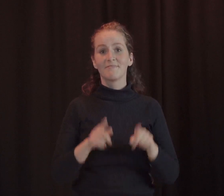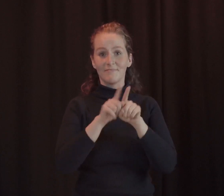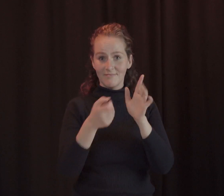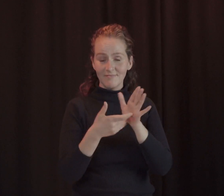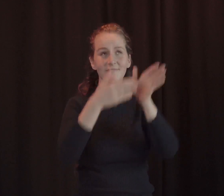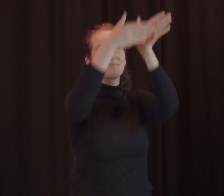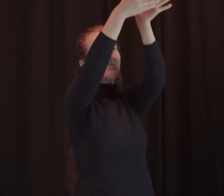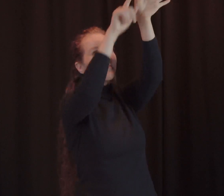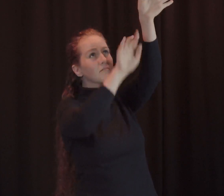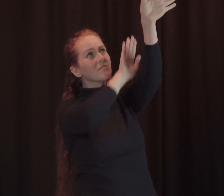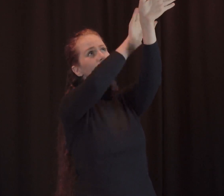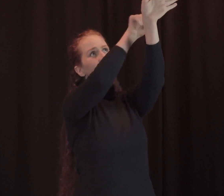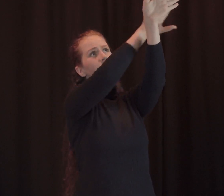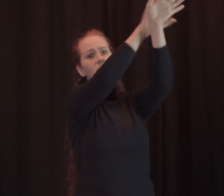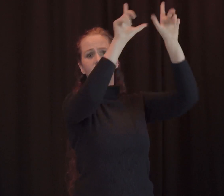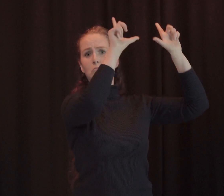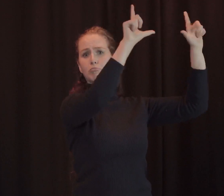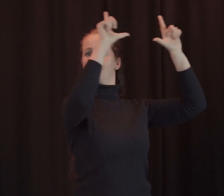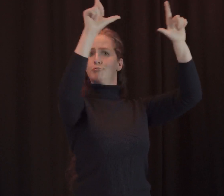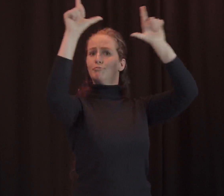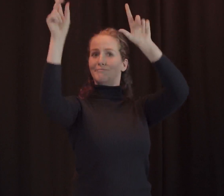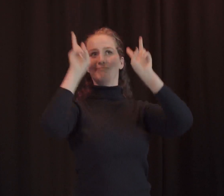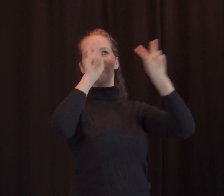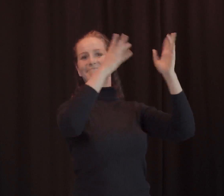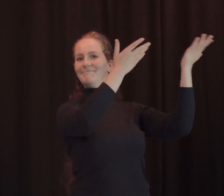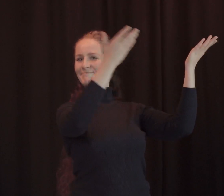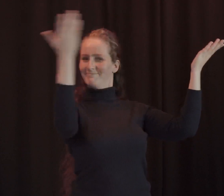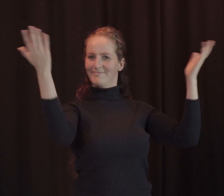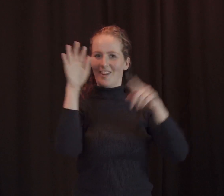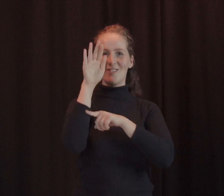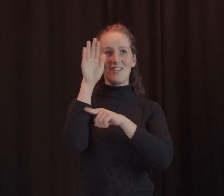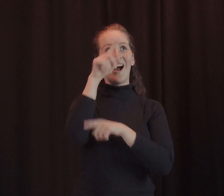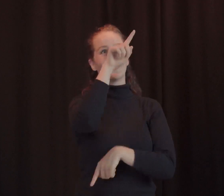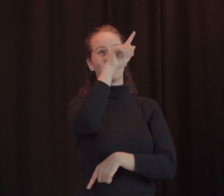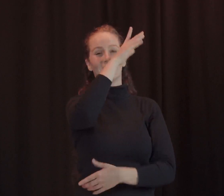On the original building, there were square blocks set high up and facing outwards.